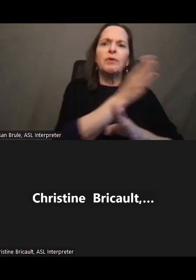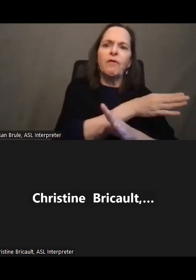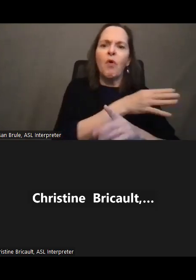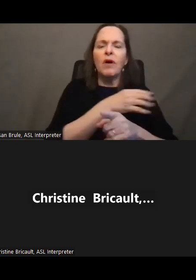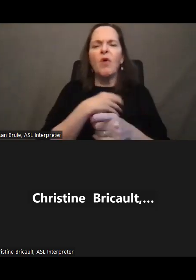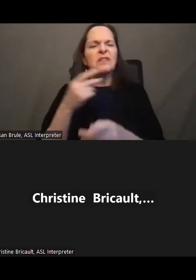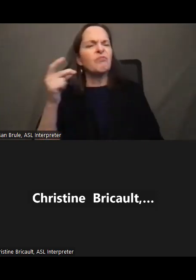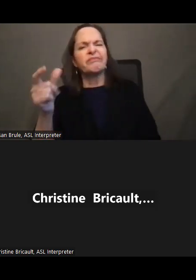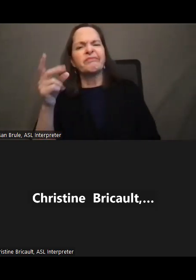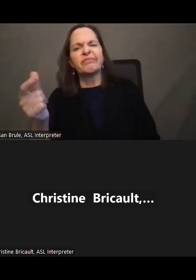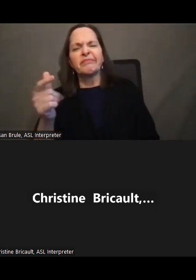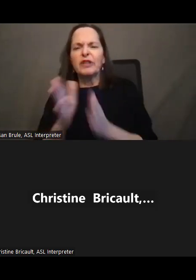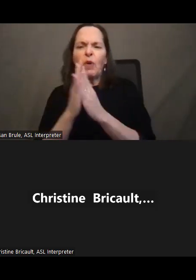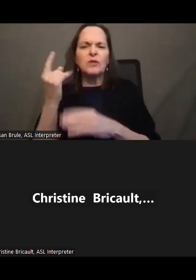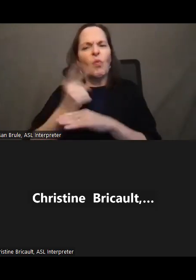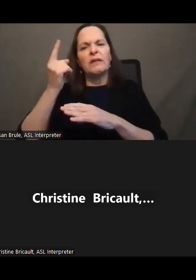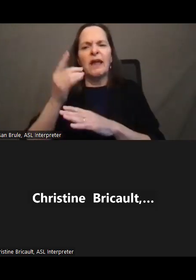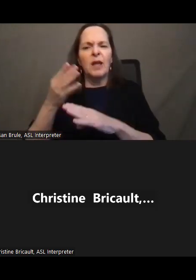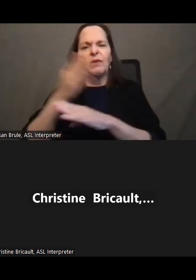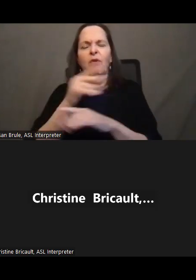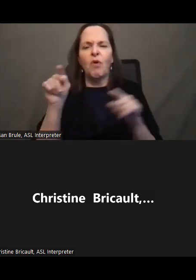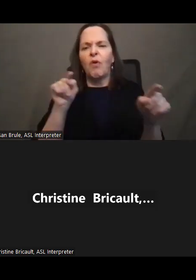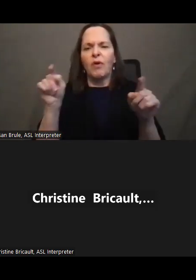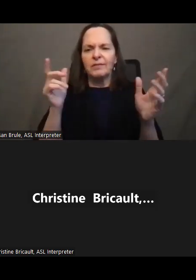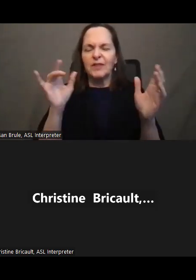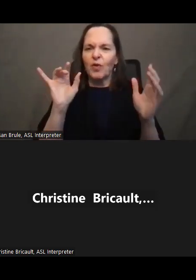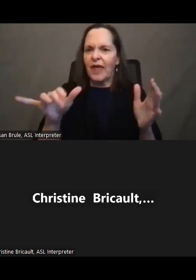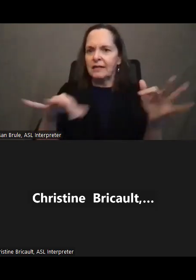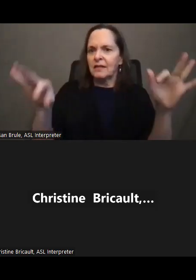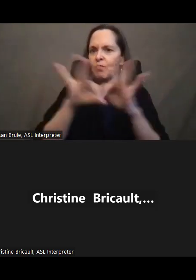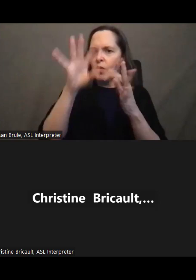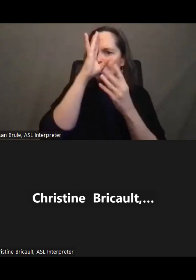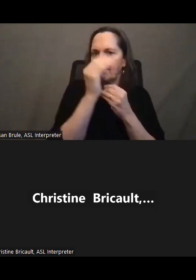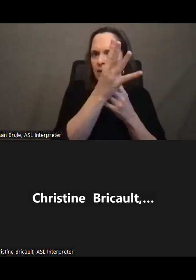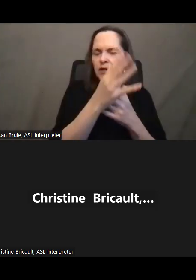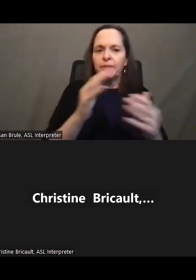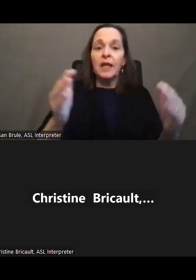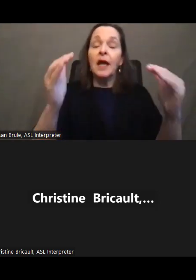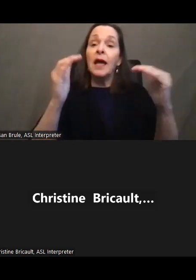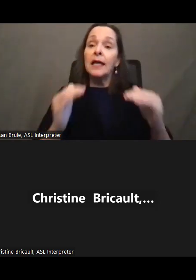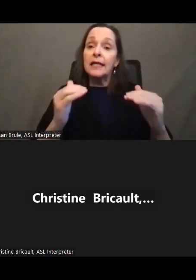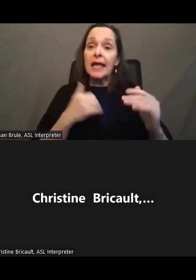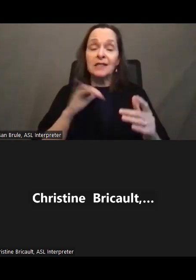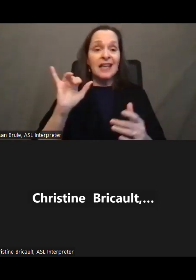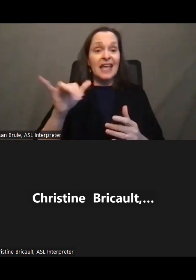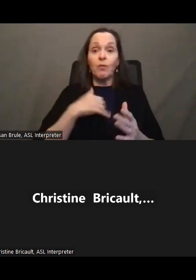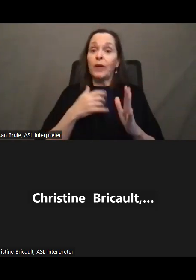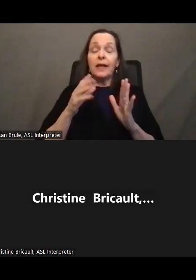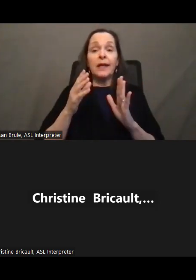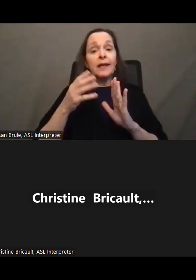facilities and their services accessible. So when people are designing facilities, you should be at the table